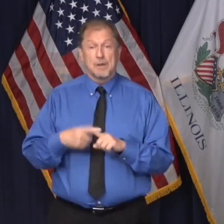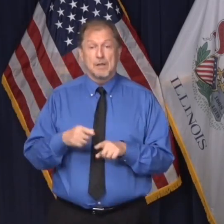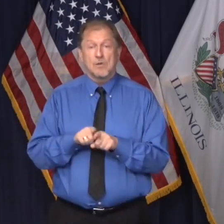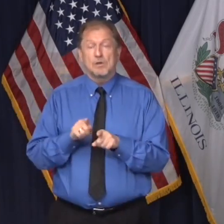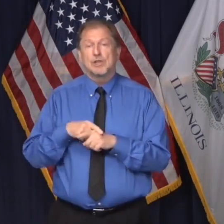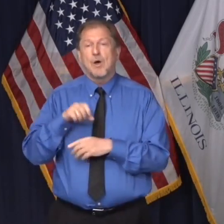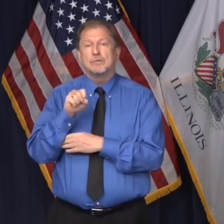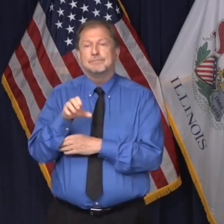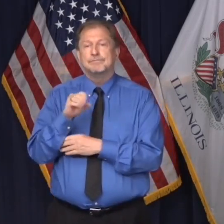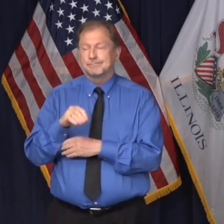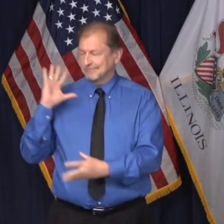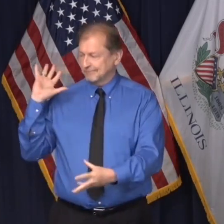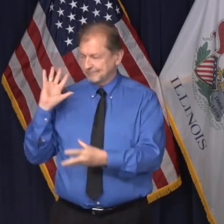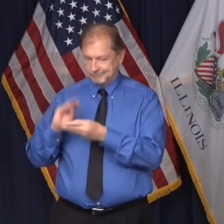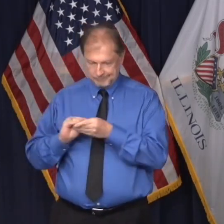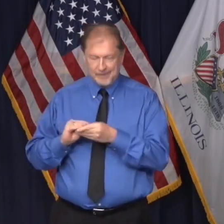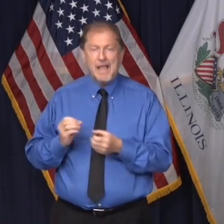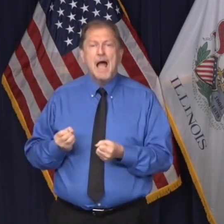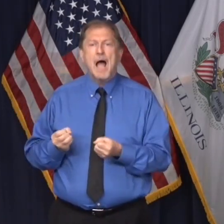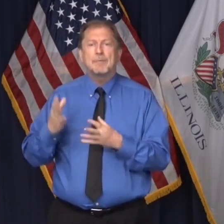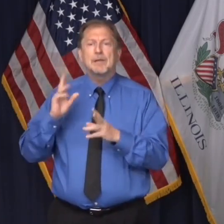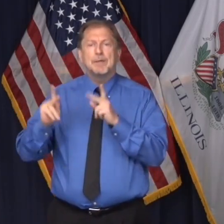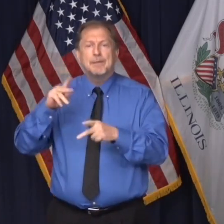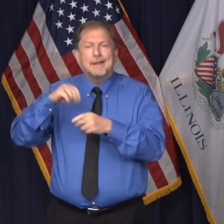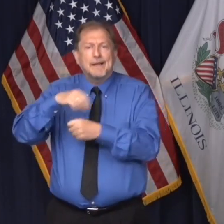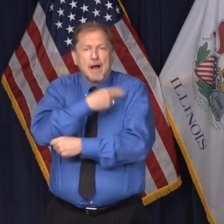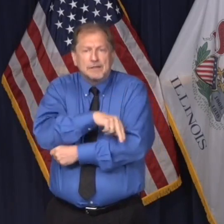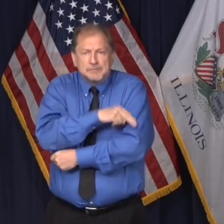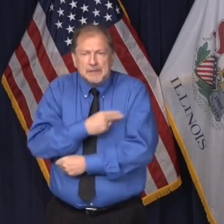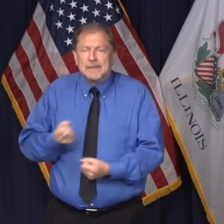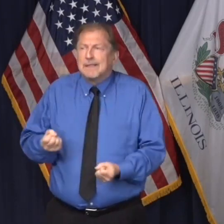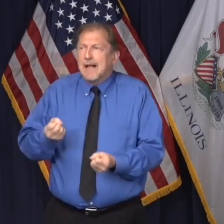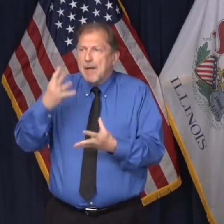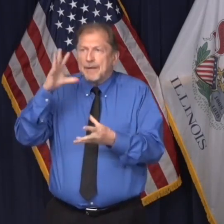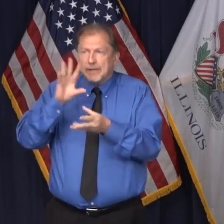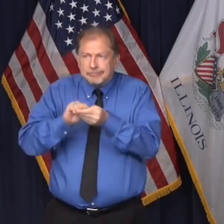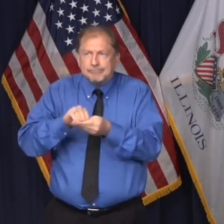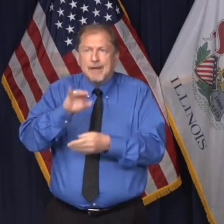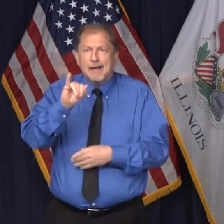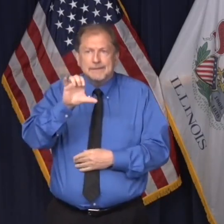TODAY I WILL PROVIDE THE UPDATE ON OUR STATE COVID-19 METRICS AS